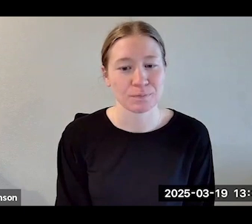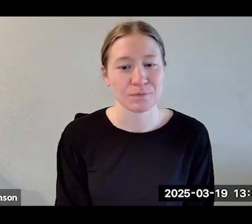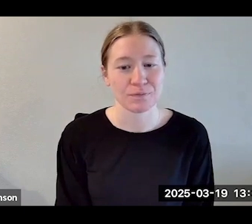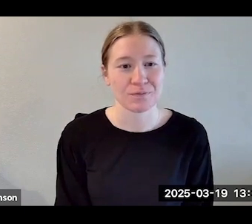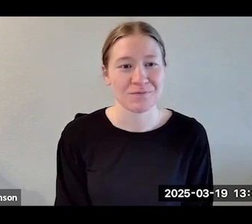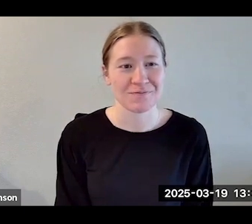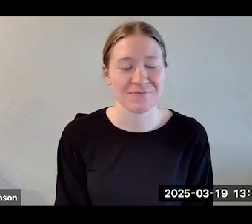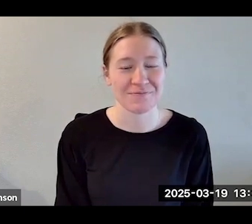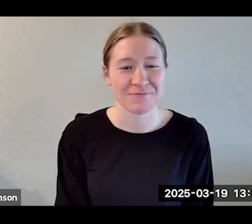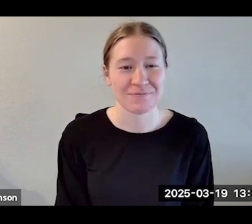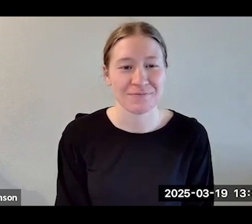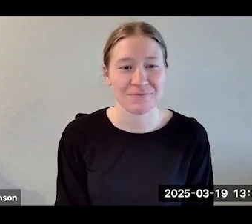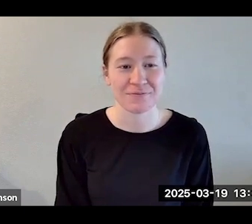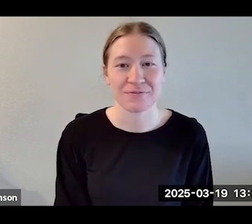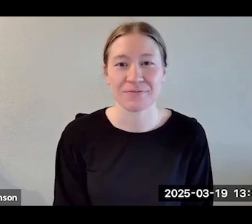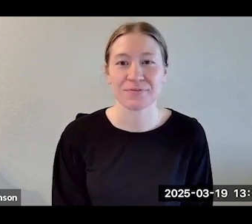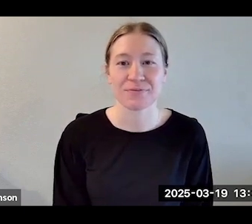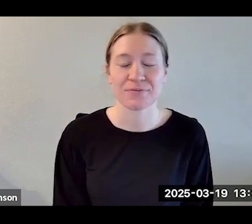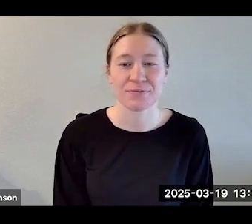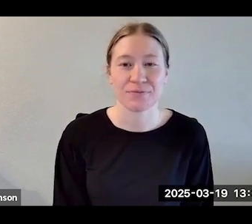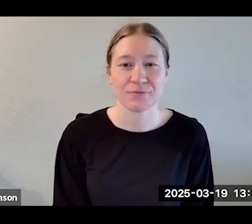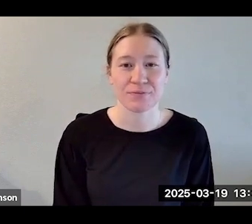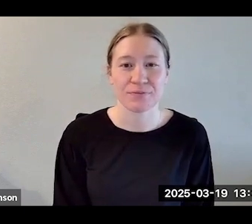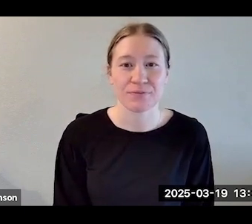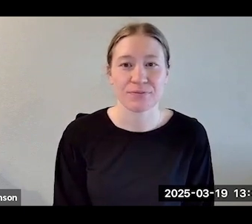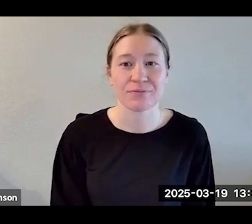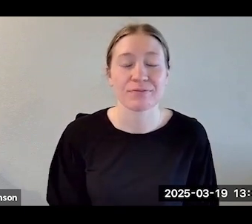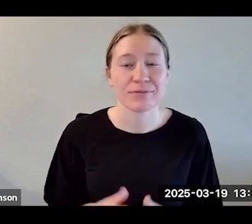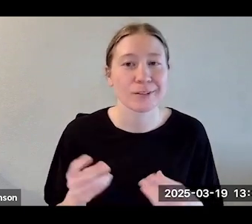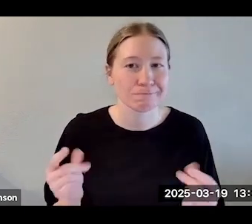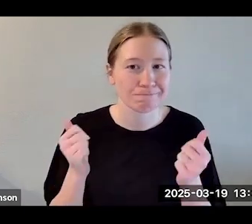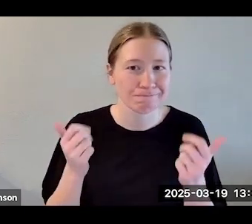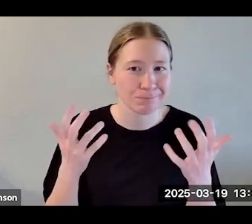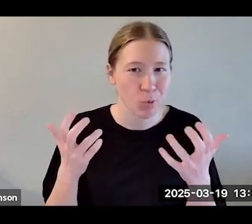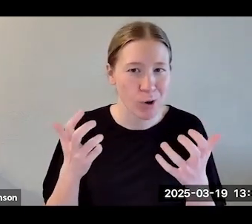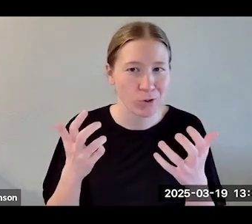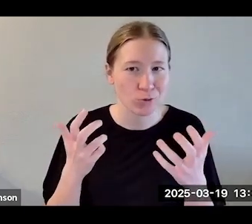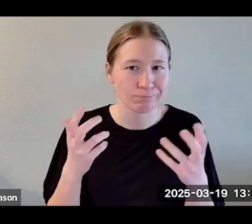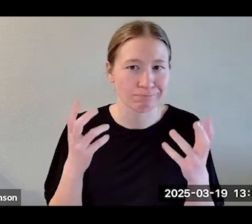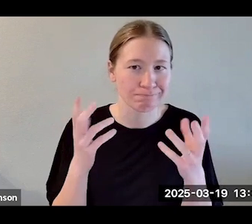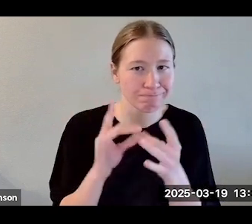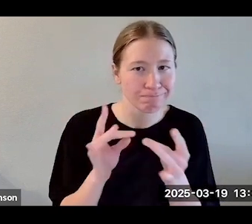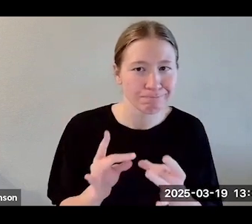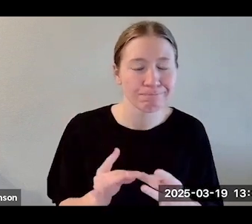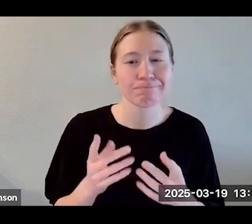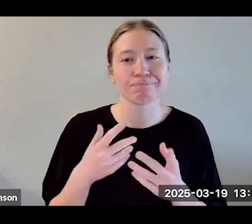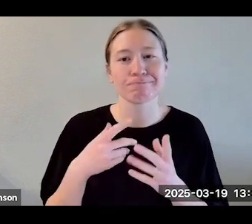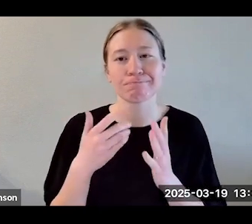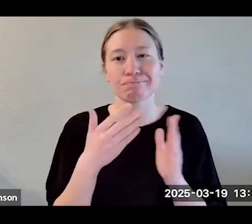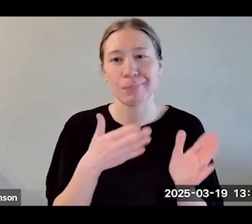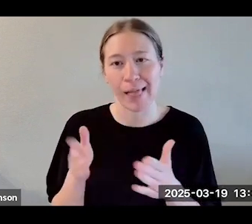All righty, so I really quickly wanna just go through the agenda. Before I get started,